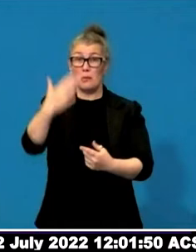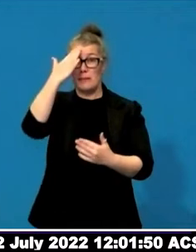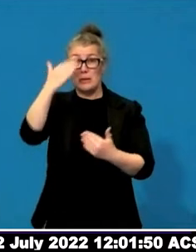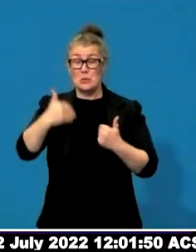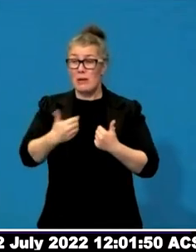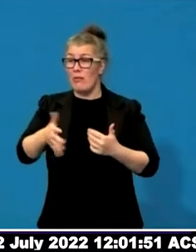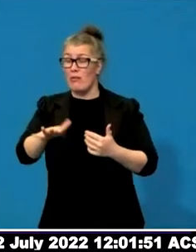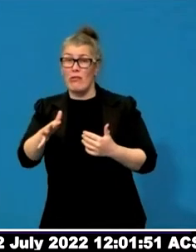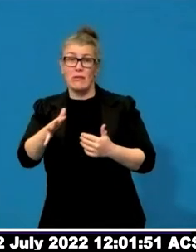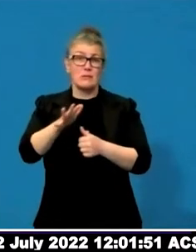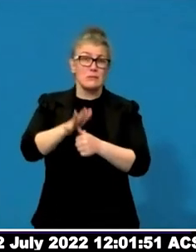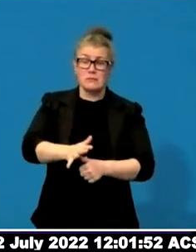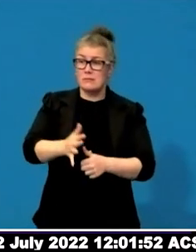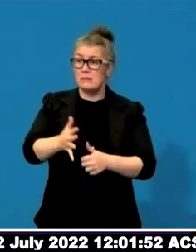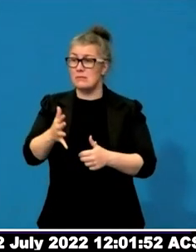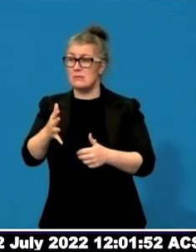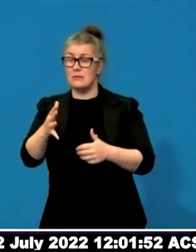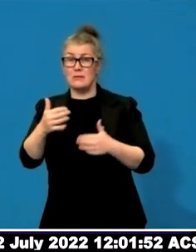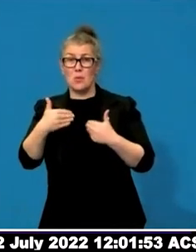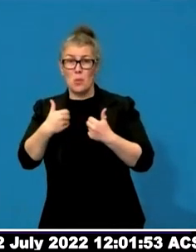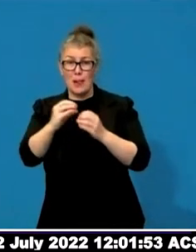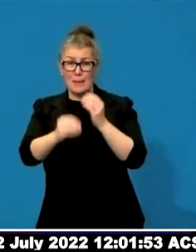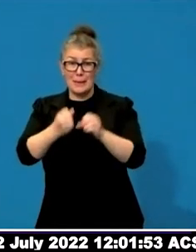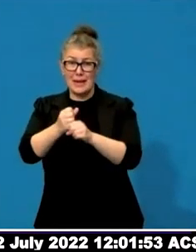increase with wellbeing, increase with anti-social